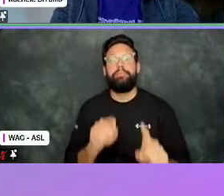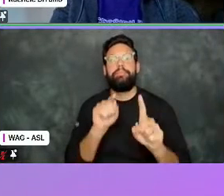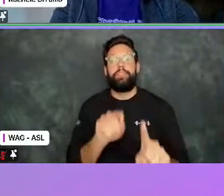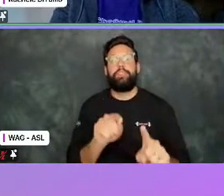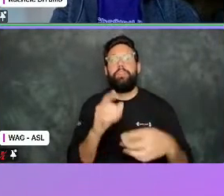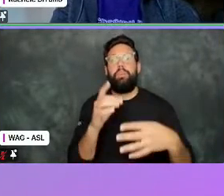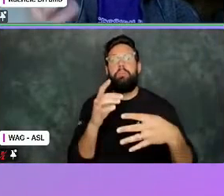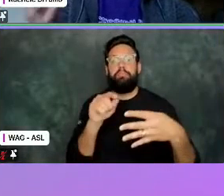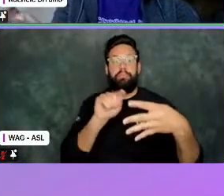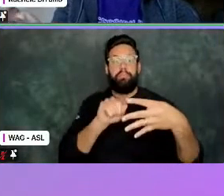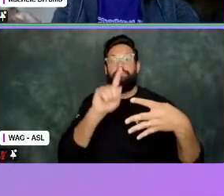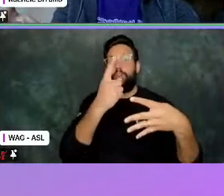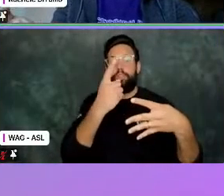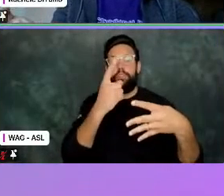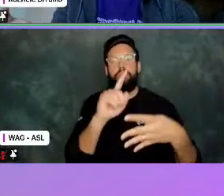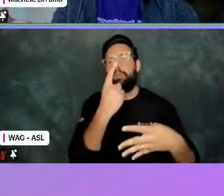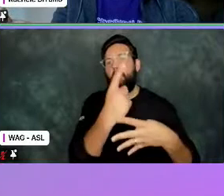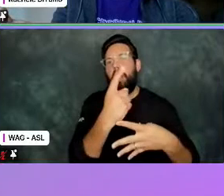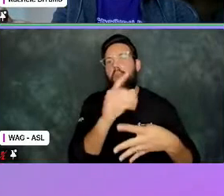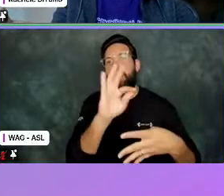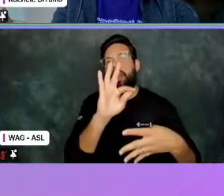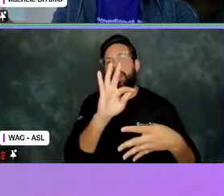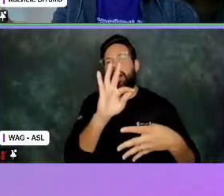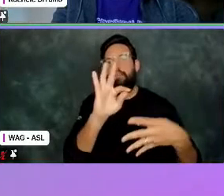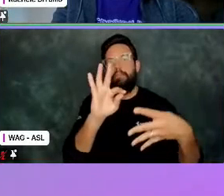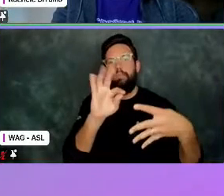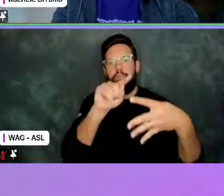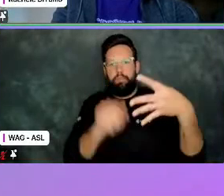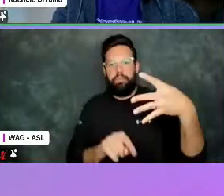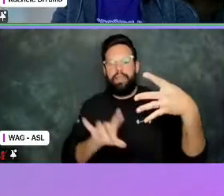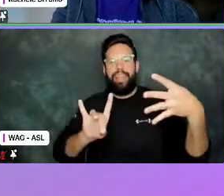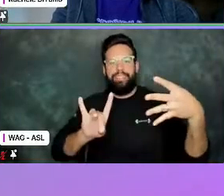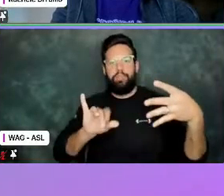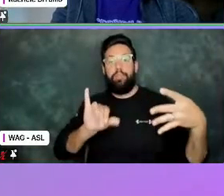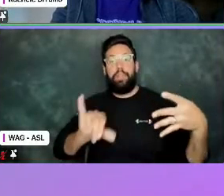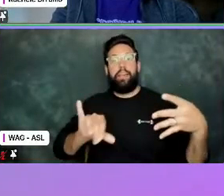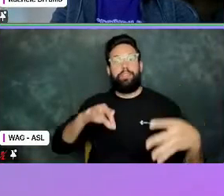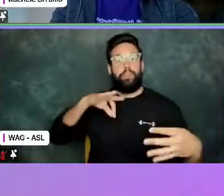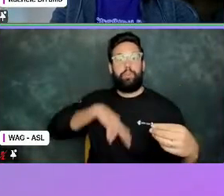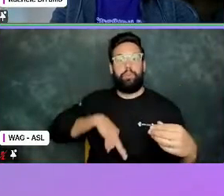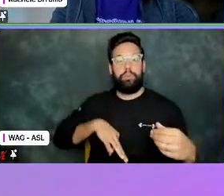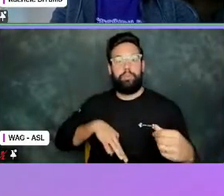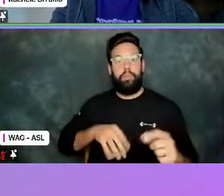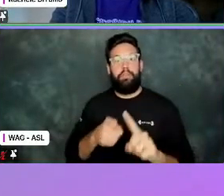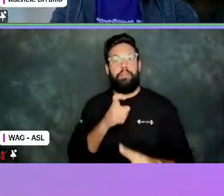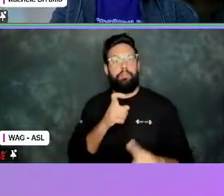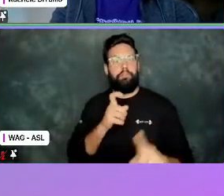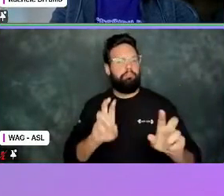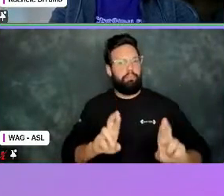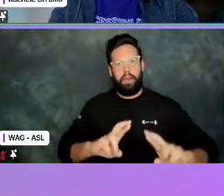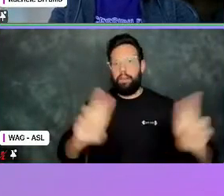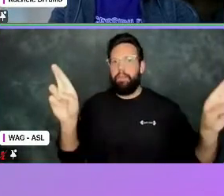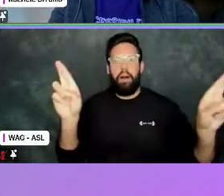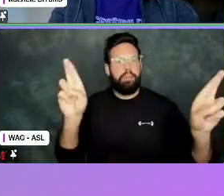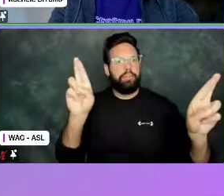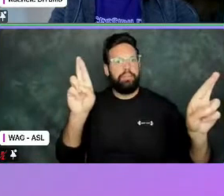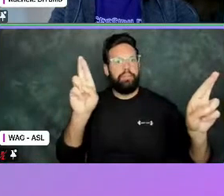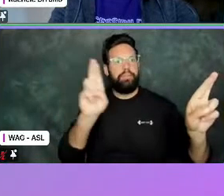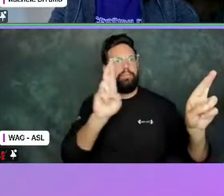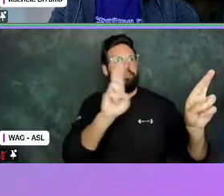tells us the list is now expanded, and select an option is -- or currently selected option is currently one of eight. So that's another